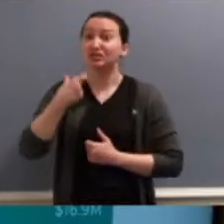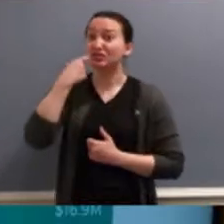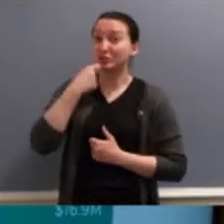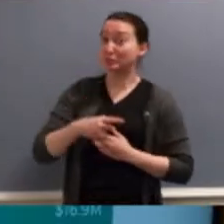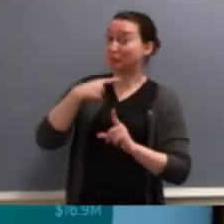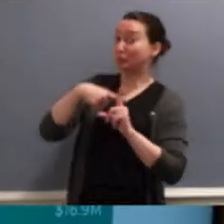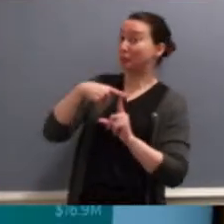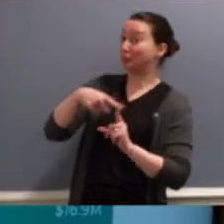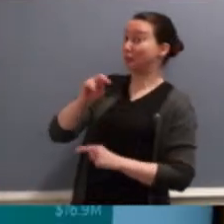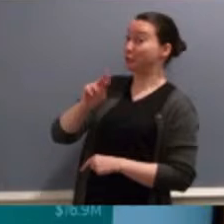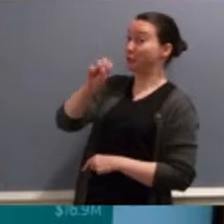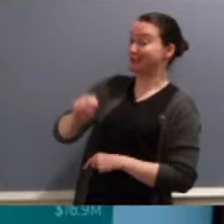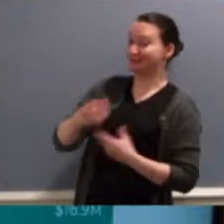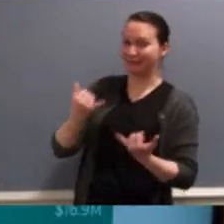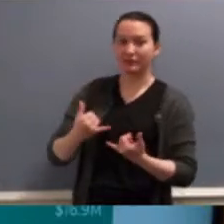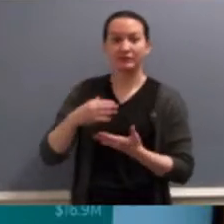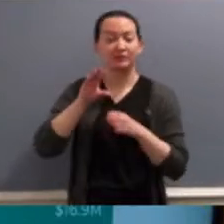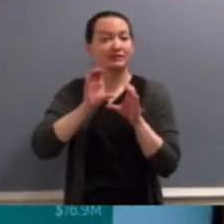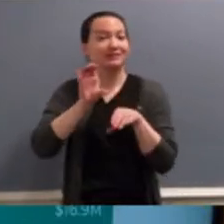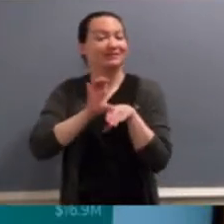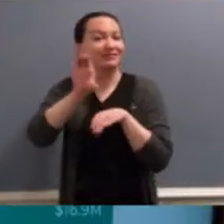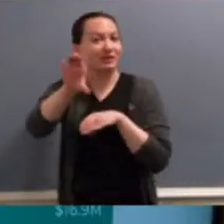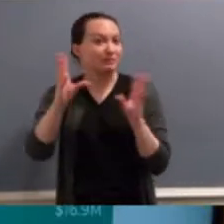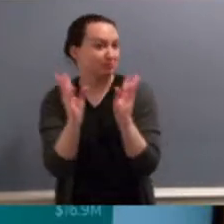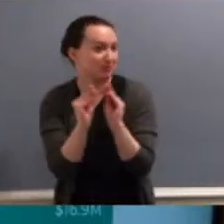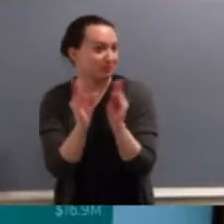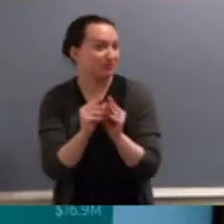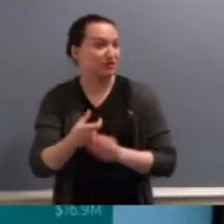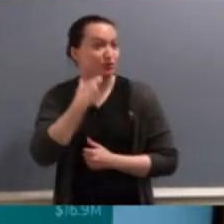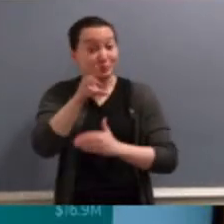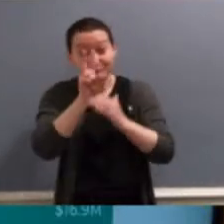news today in the investment advisory committee meeting because we are expecting interest rates